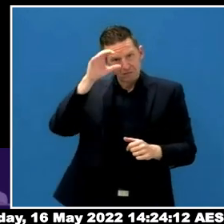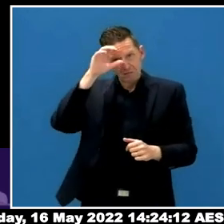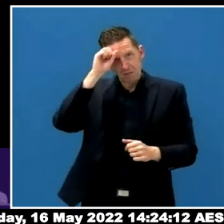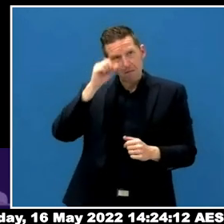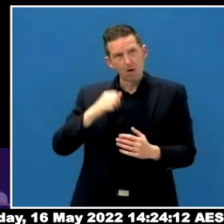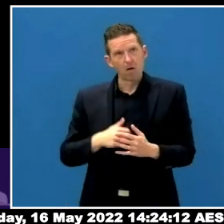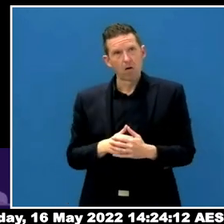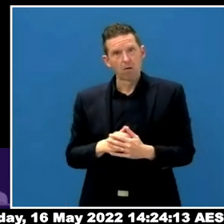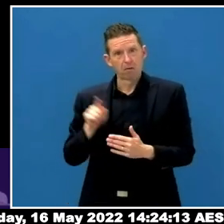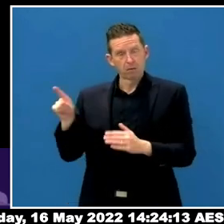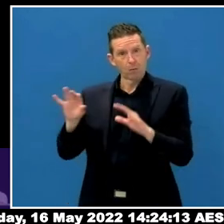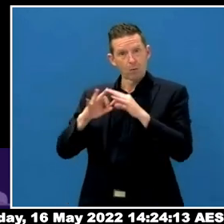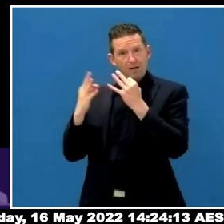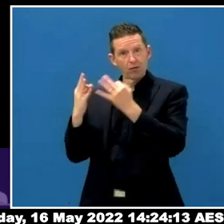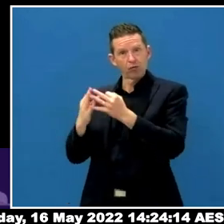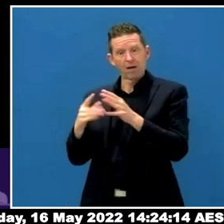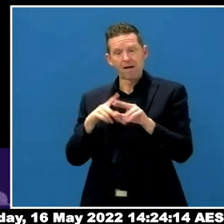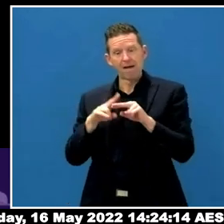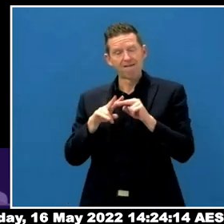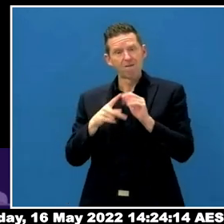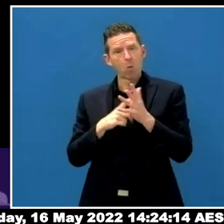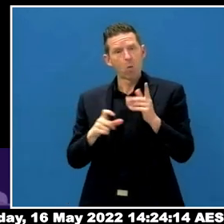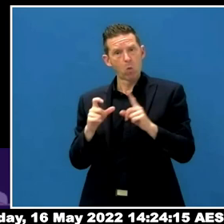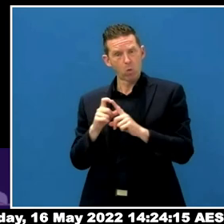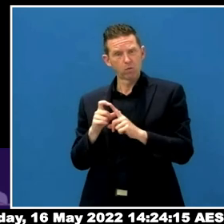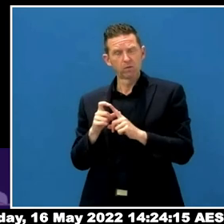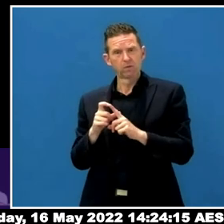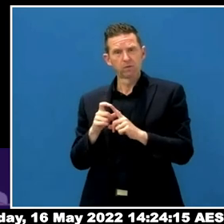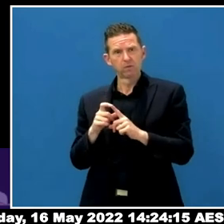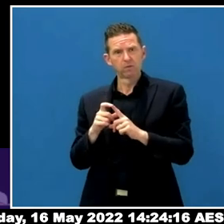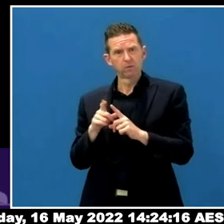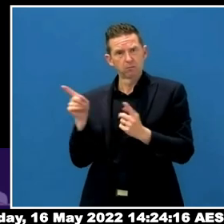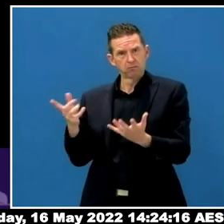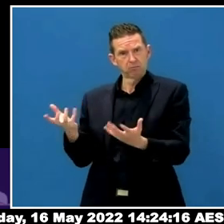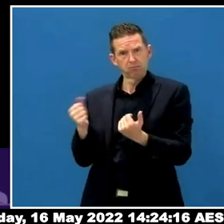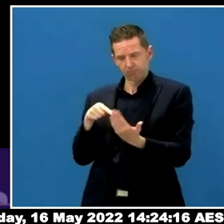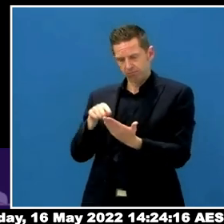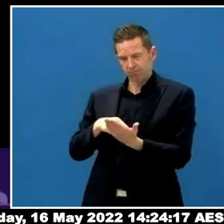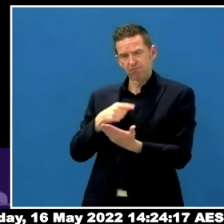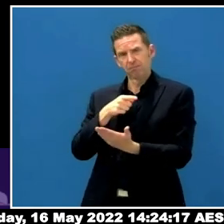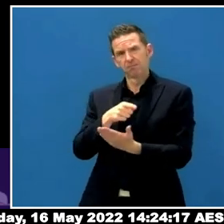copy of Simon's NDIS plan and funding? Yes, they were.